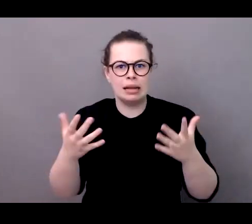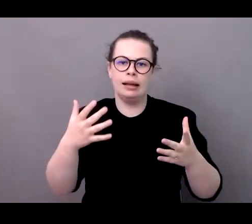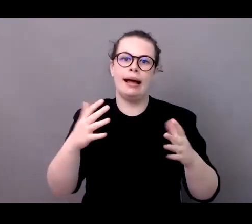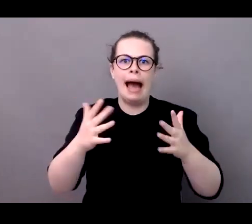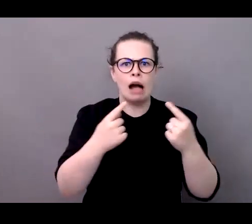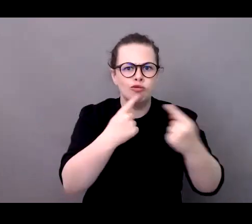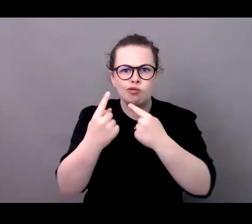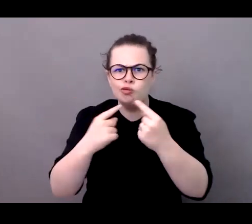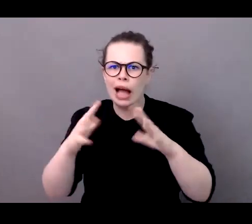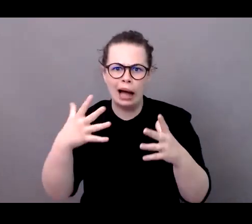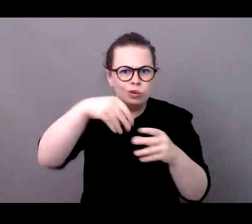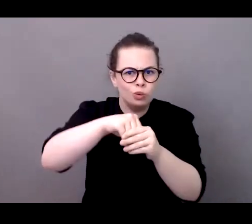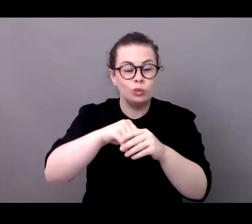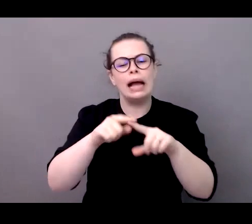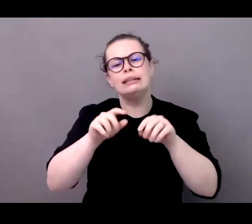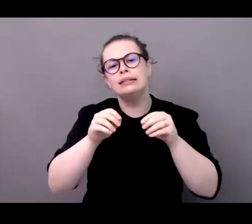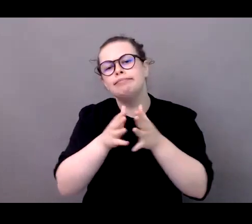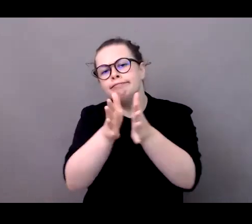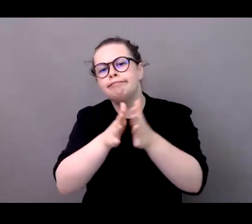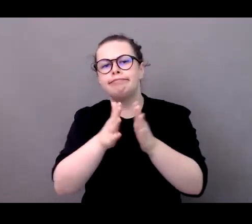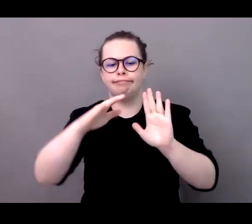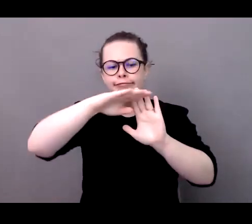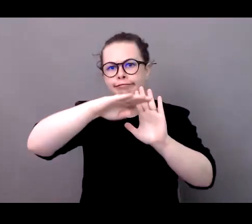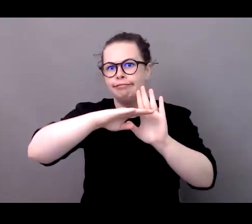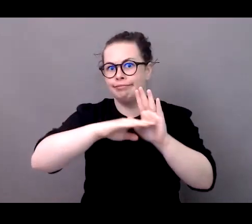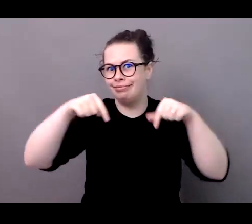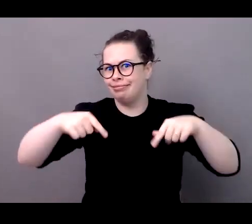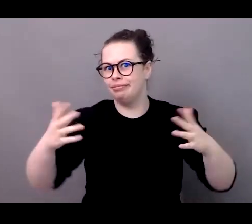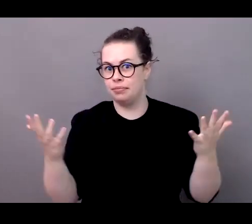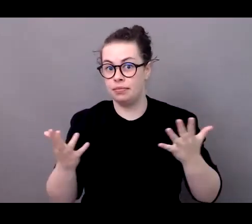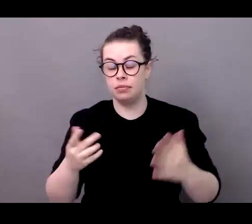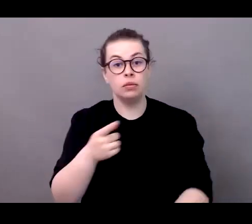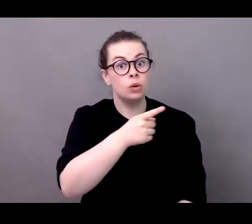we are going to organise it. If you have questions that you would like to ask me during the session,